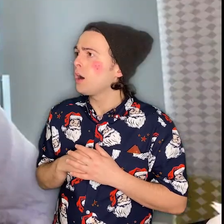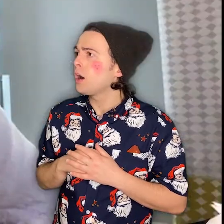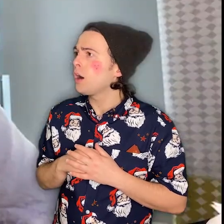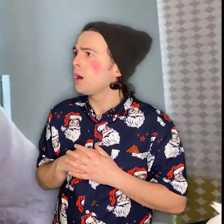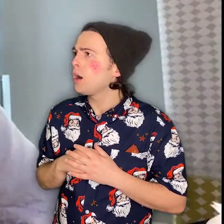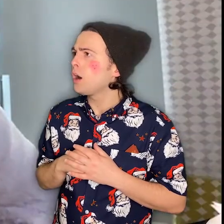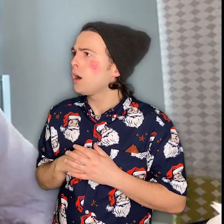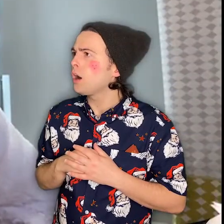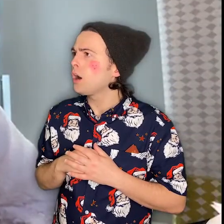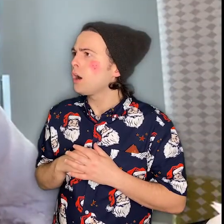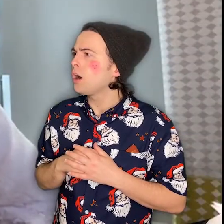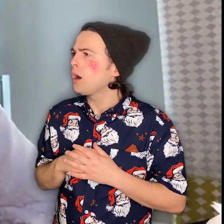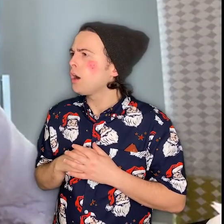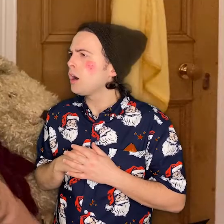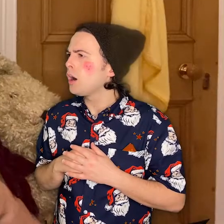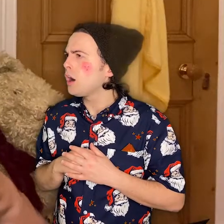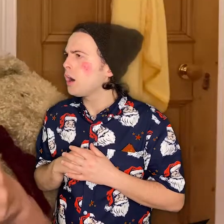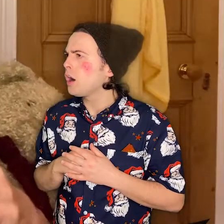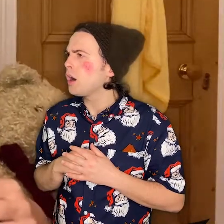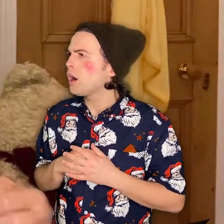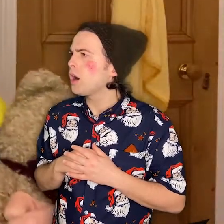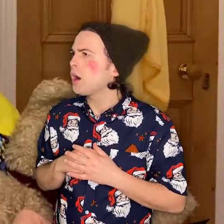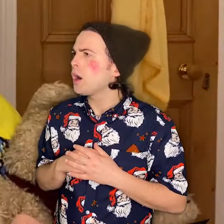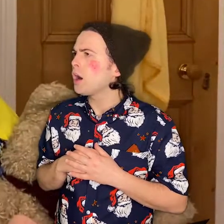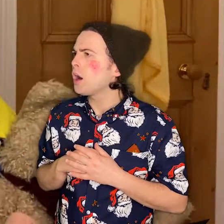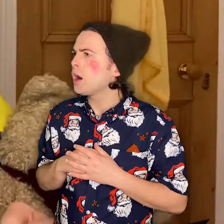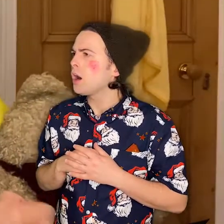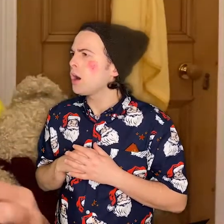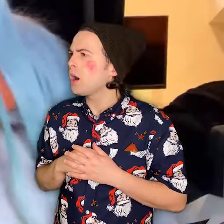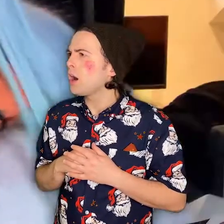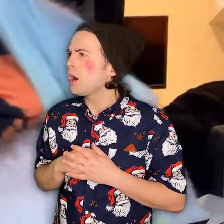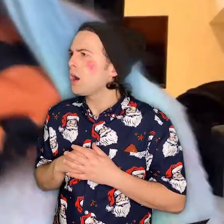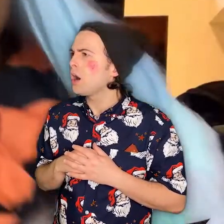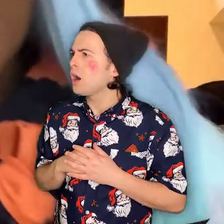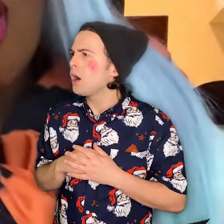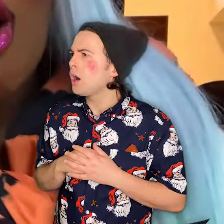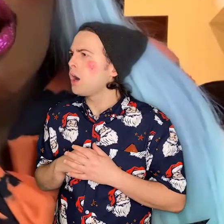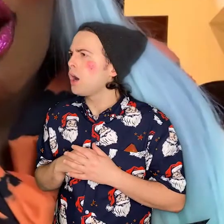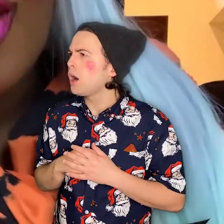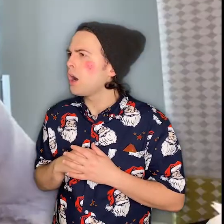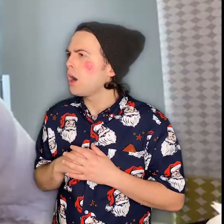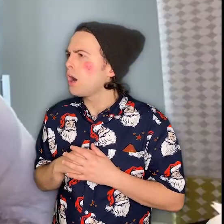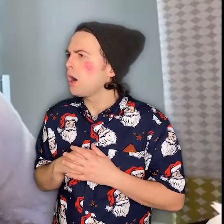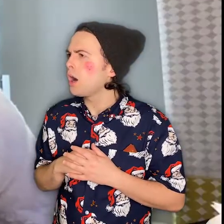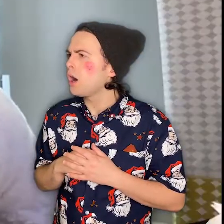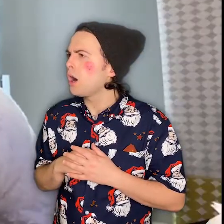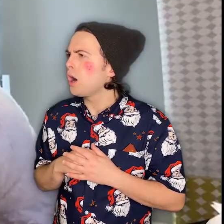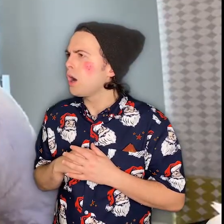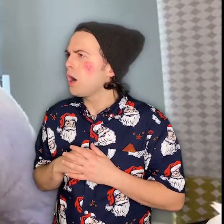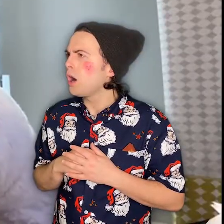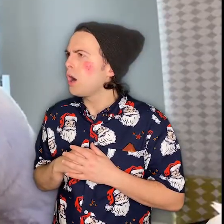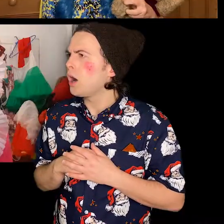Senga – No that’s the apprentice Wind – You’re fired Cyndi – You’re fired Senga – You’re fired